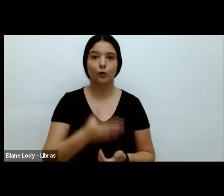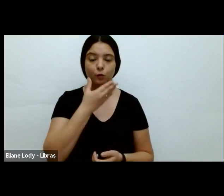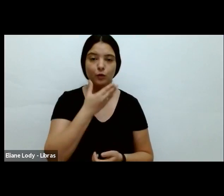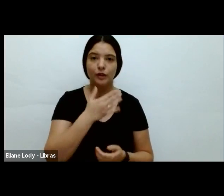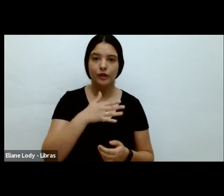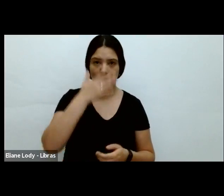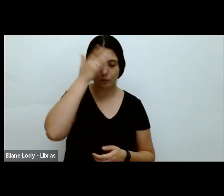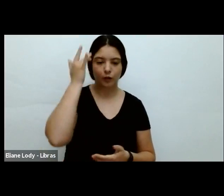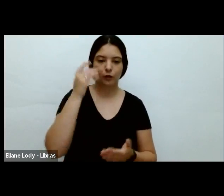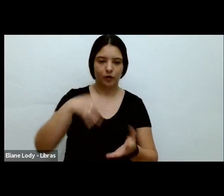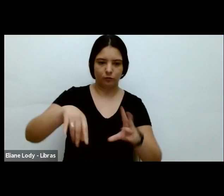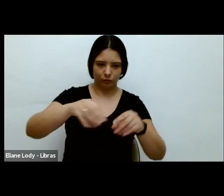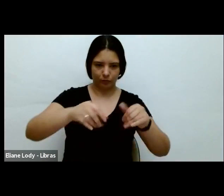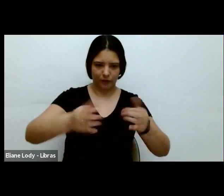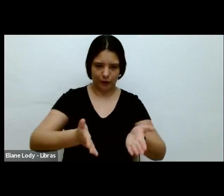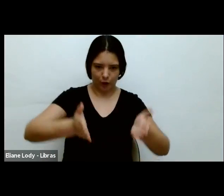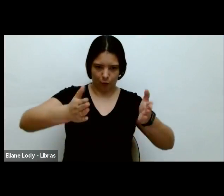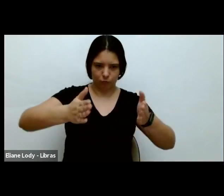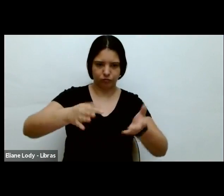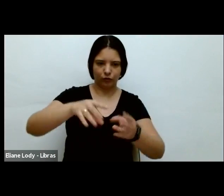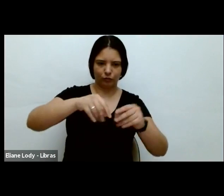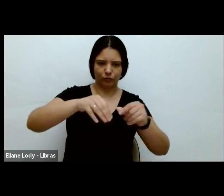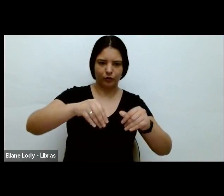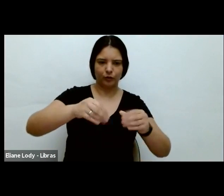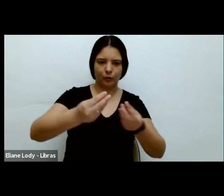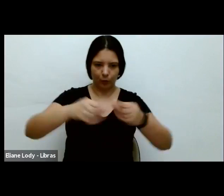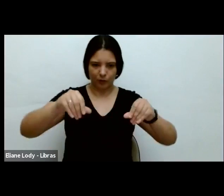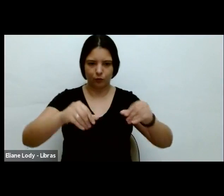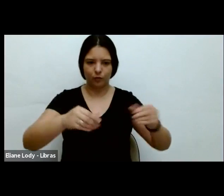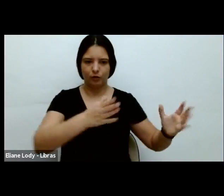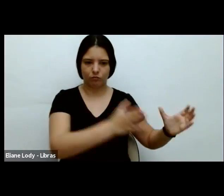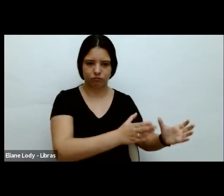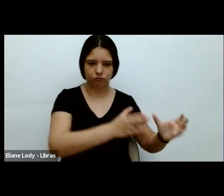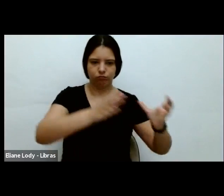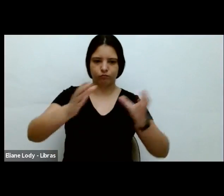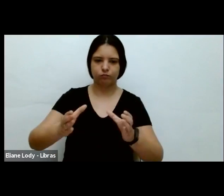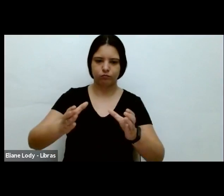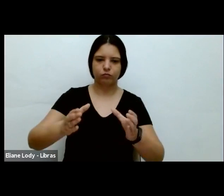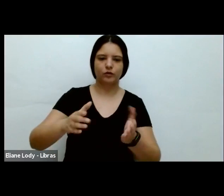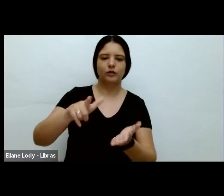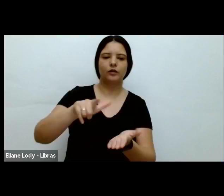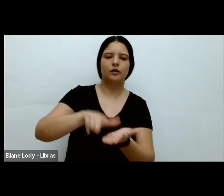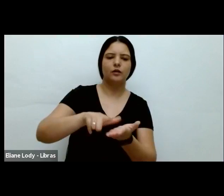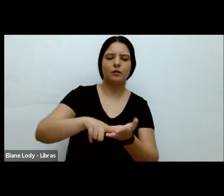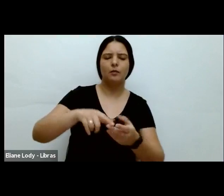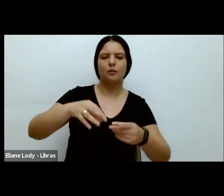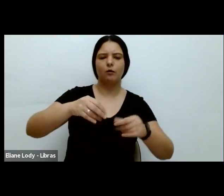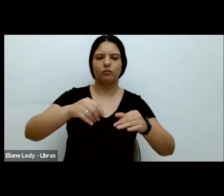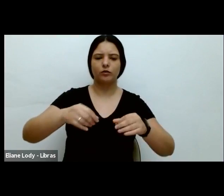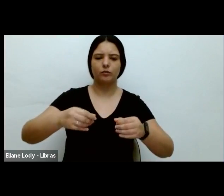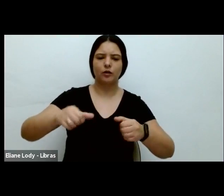material segregate from that waste material, a chemical called see material, a chemical called Cheetos tunnel. all